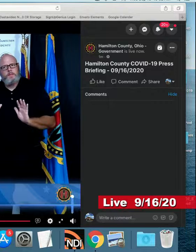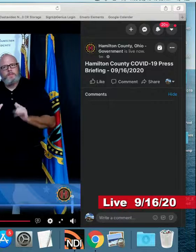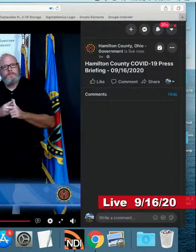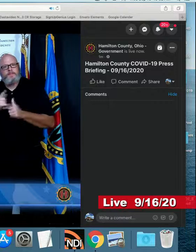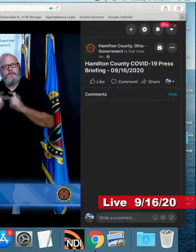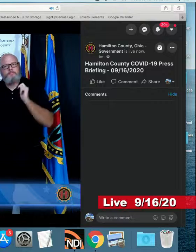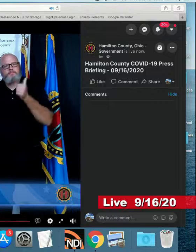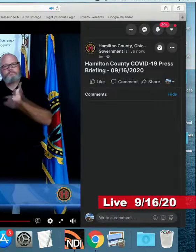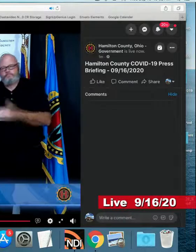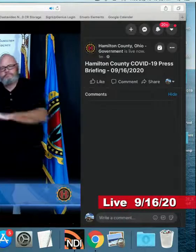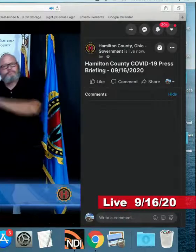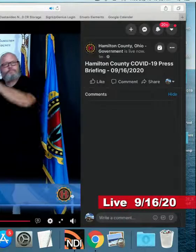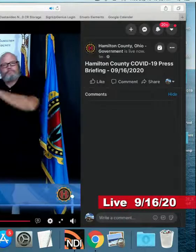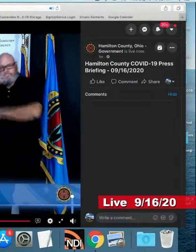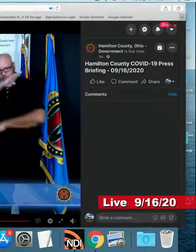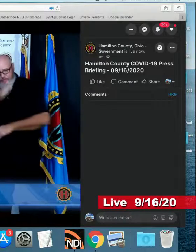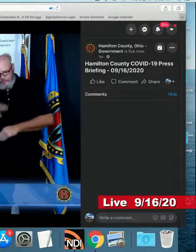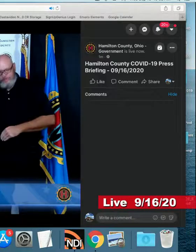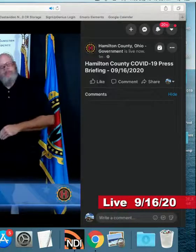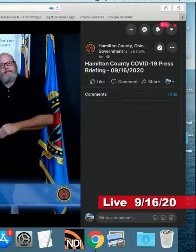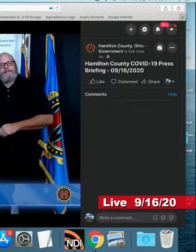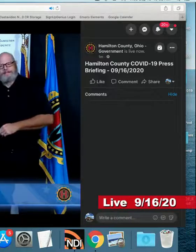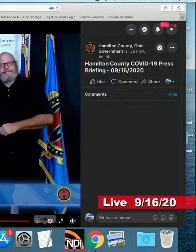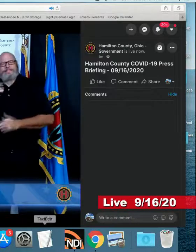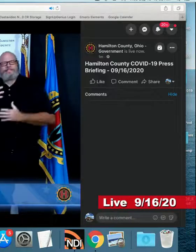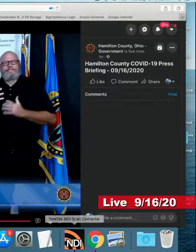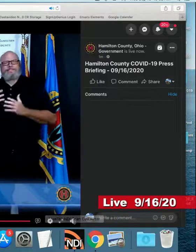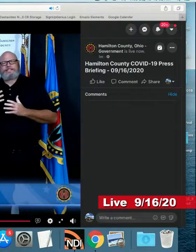so we think maybe that was an anomaly a little bit of a blip in the data